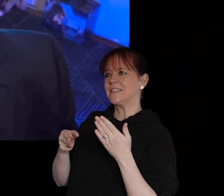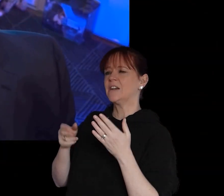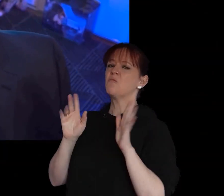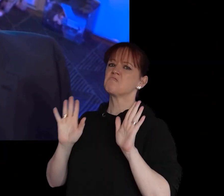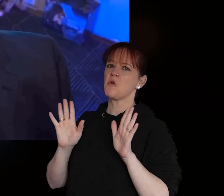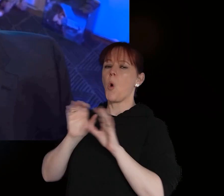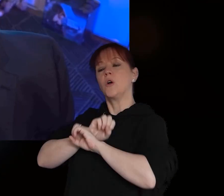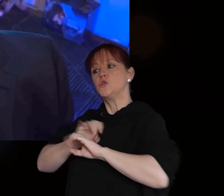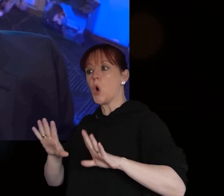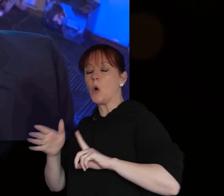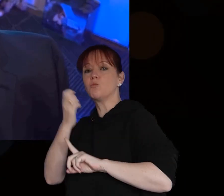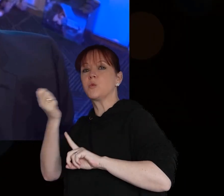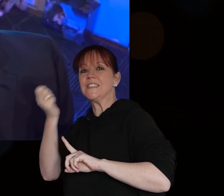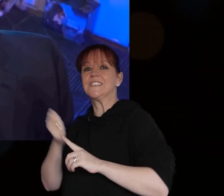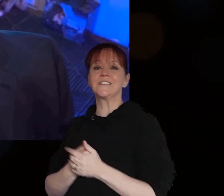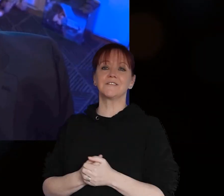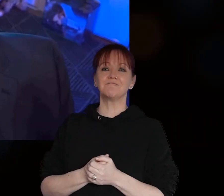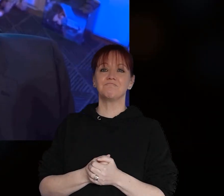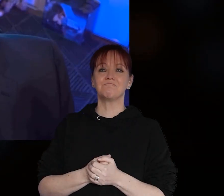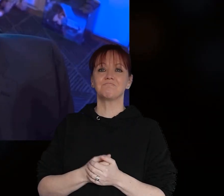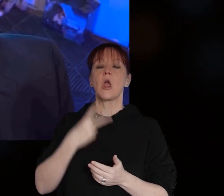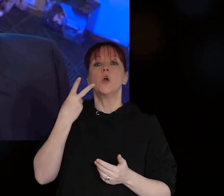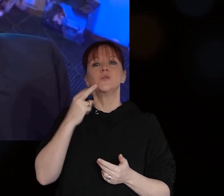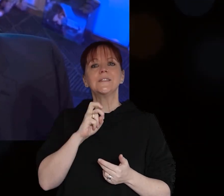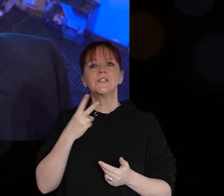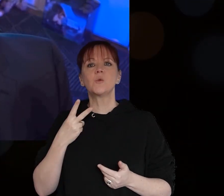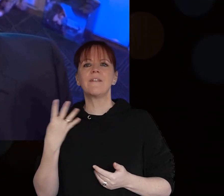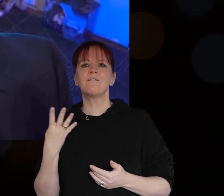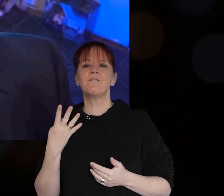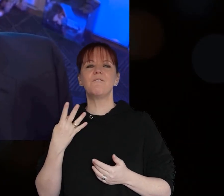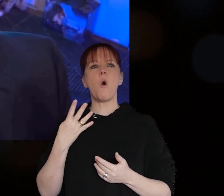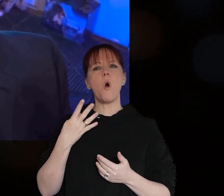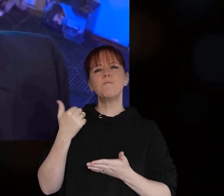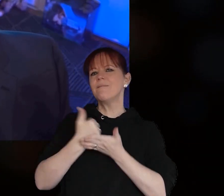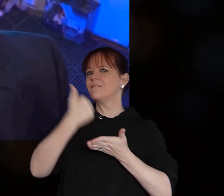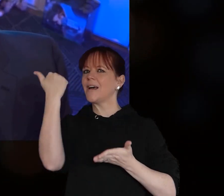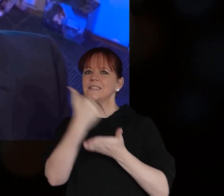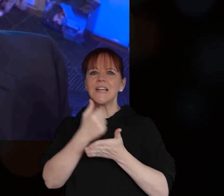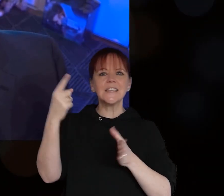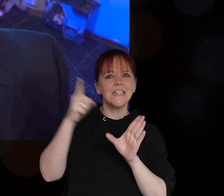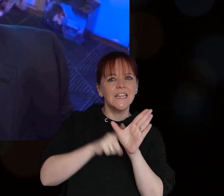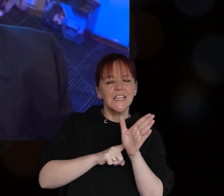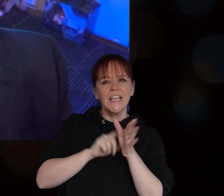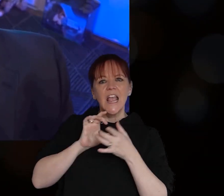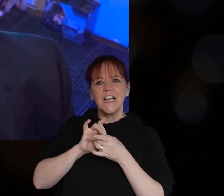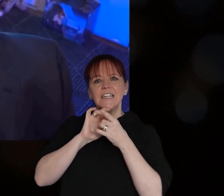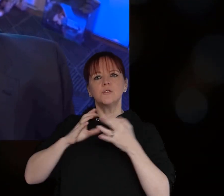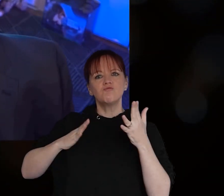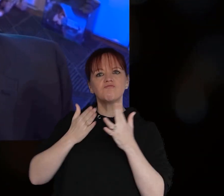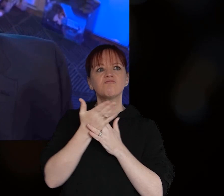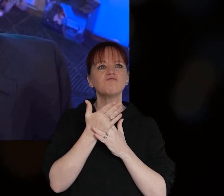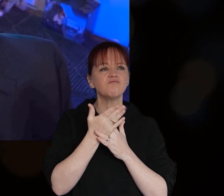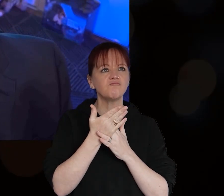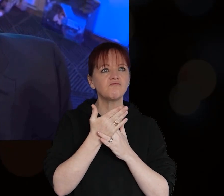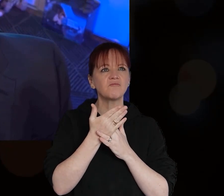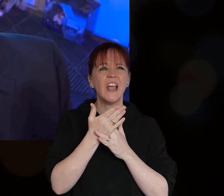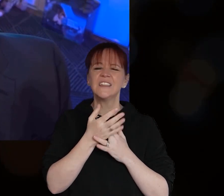2024 has been a great year for accessibility. While we may not have had many fully accessible games this past year